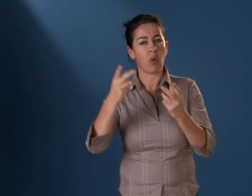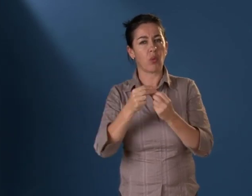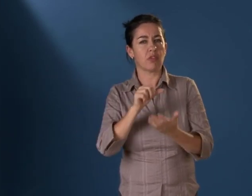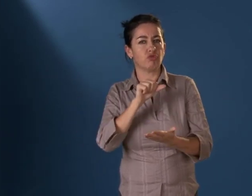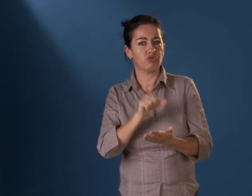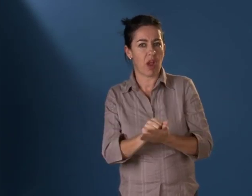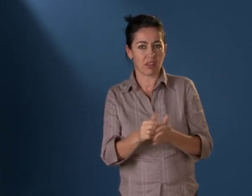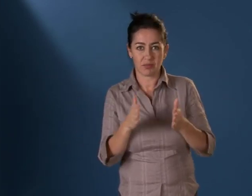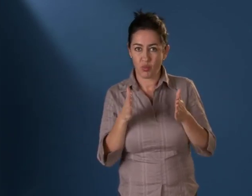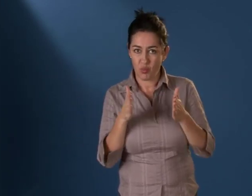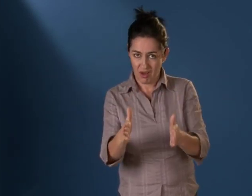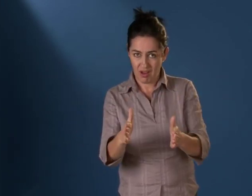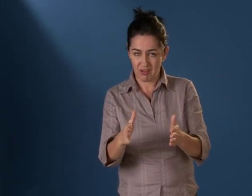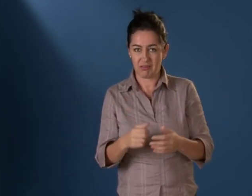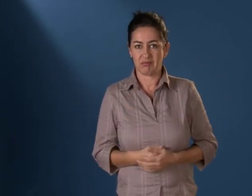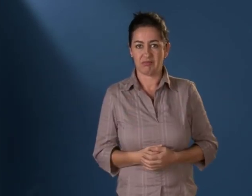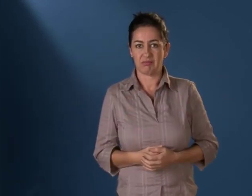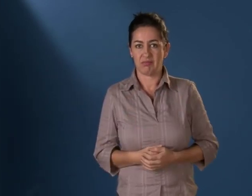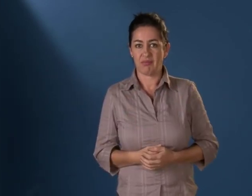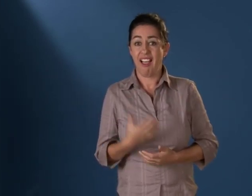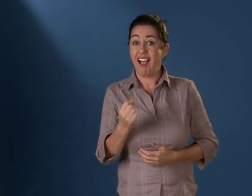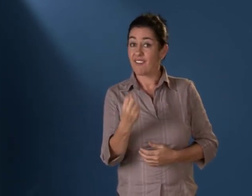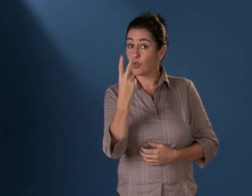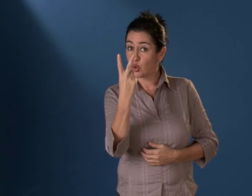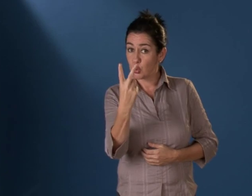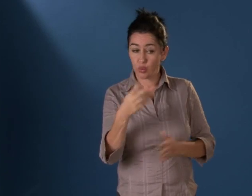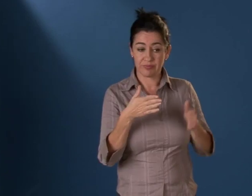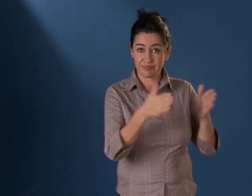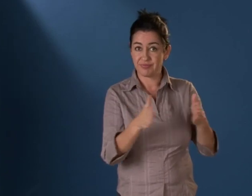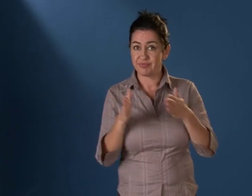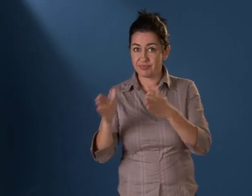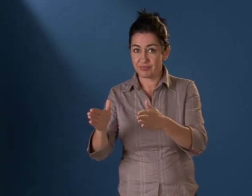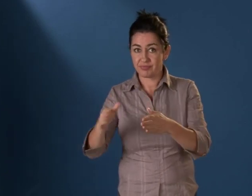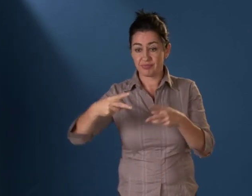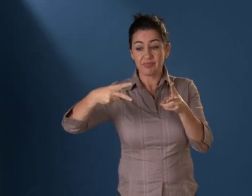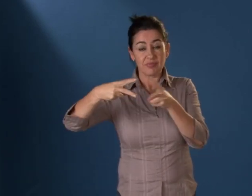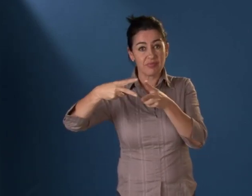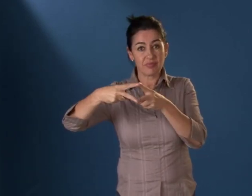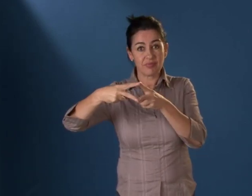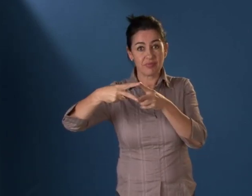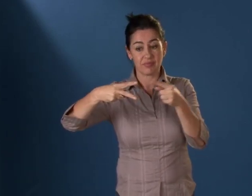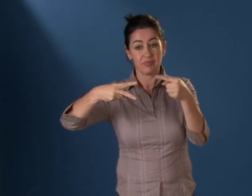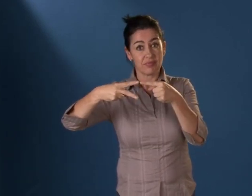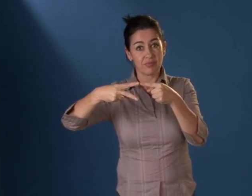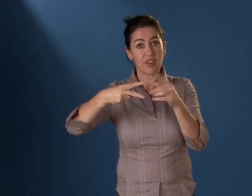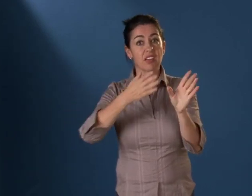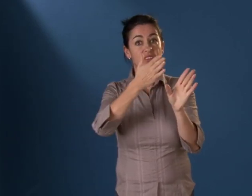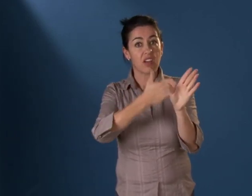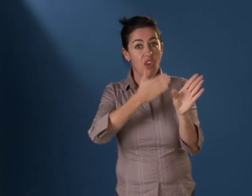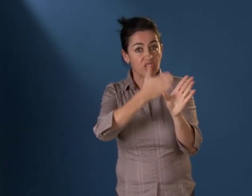most people will recover. There are many types of treatments available. The first one is